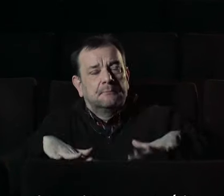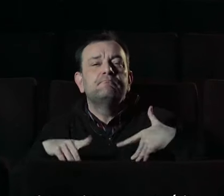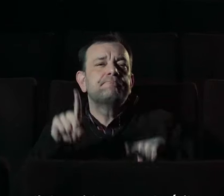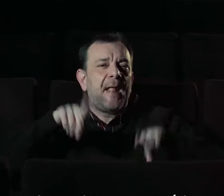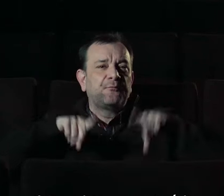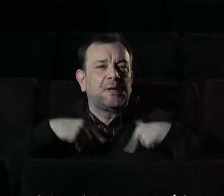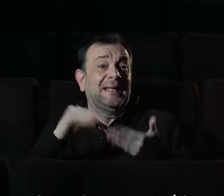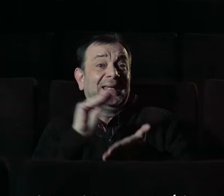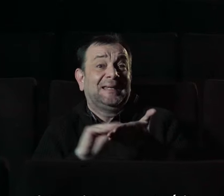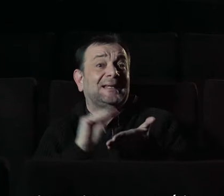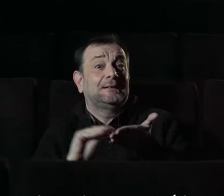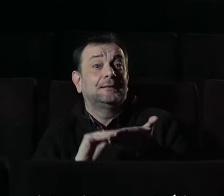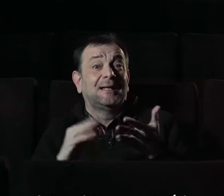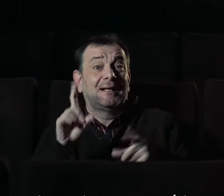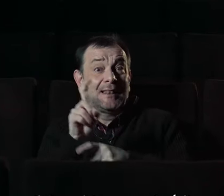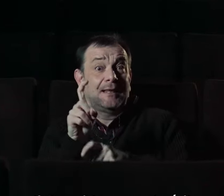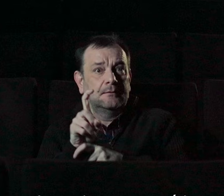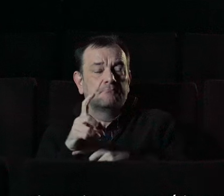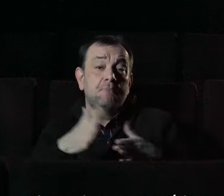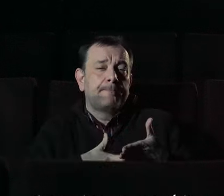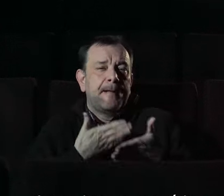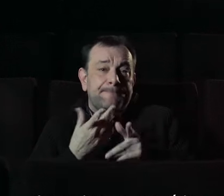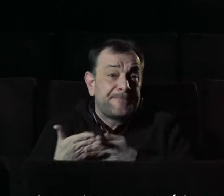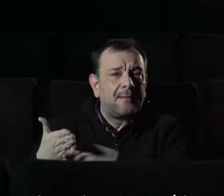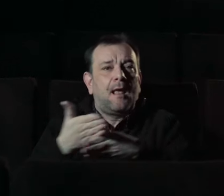I also like to write reviews to share my pleasure